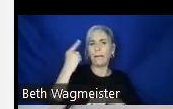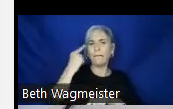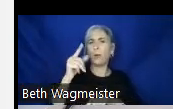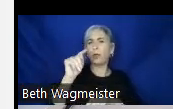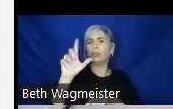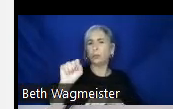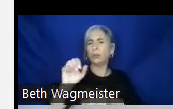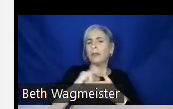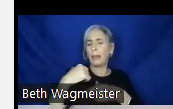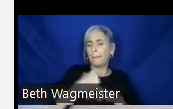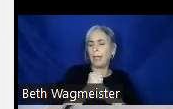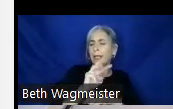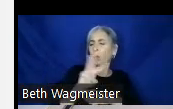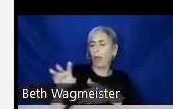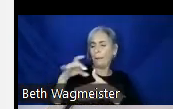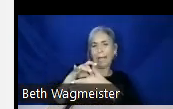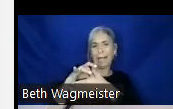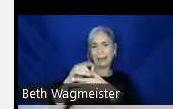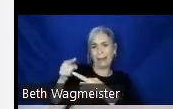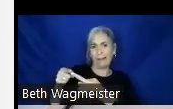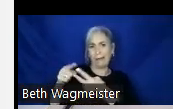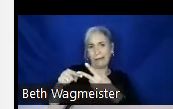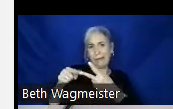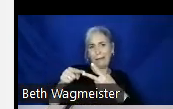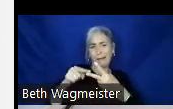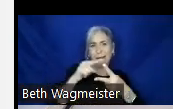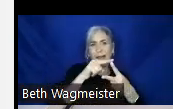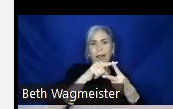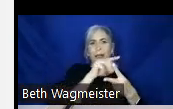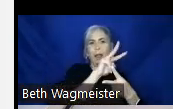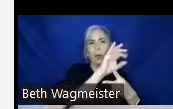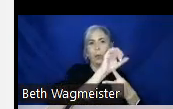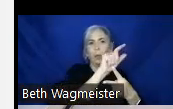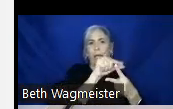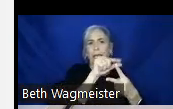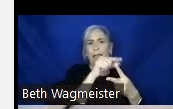tools that make web content. WCAG is for web content. ATAG is for the tools that make it.